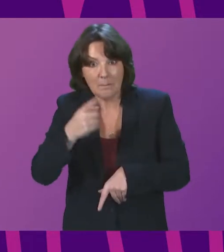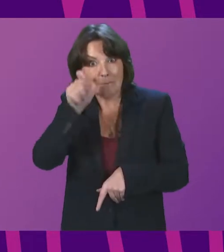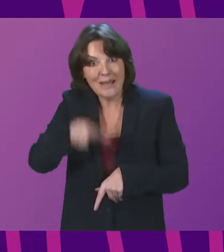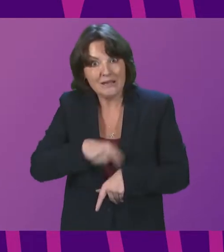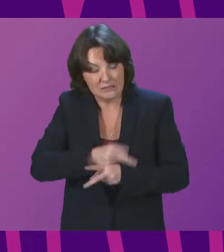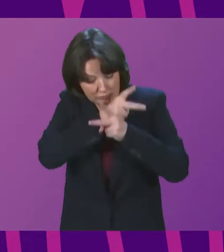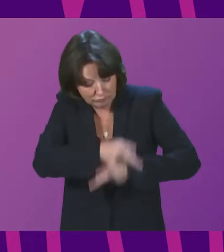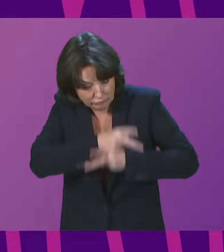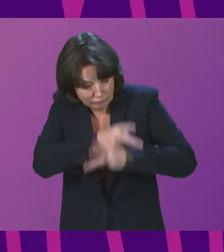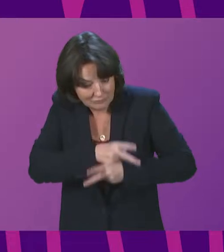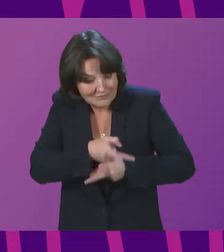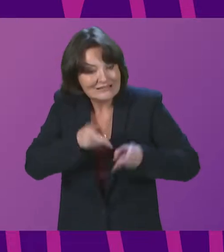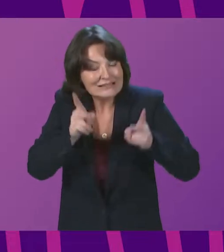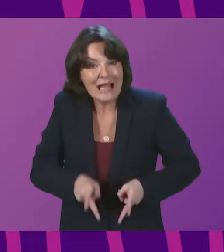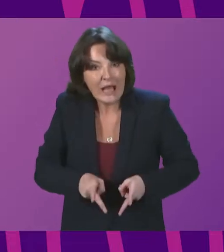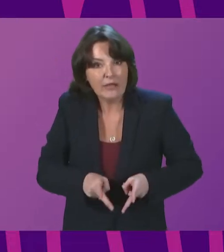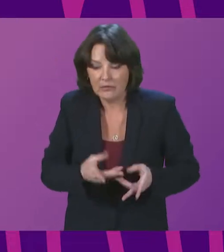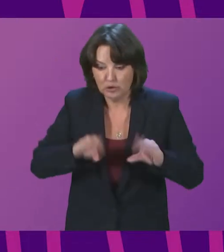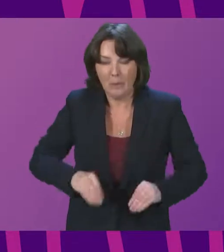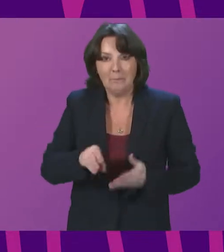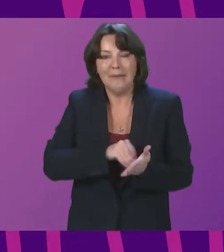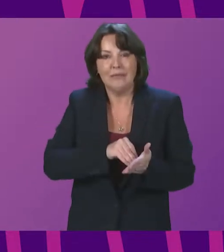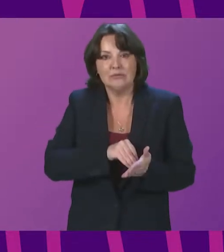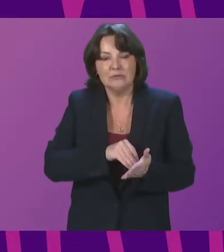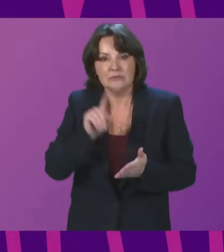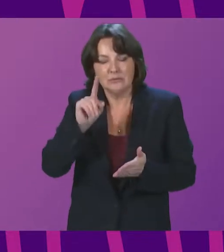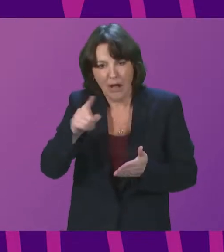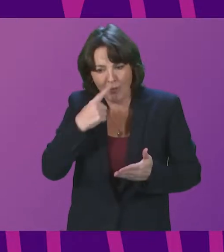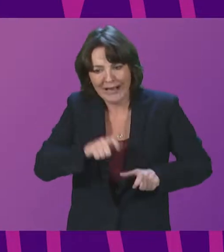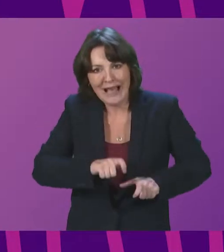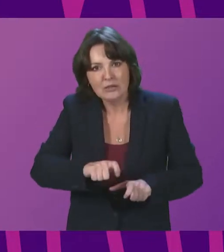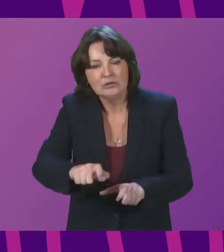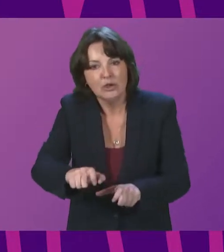making payments for longer when a cared-for person goes into hospital or care; and increasing